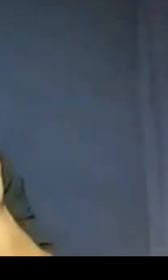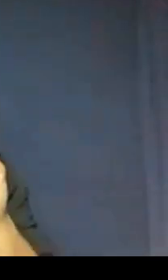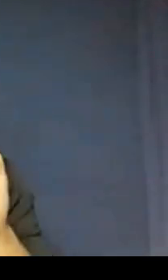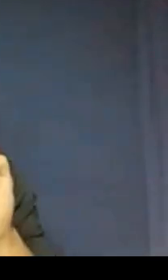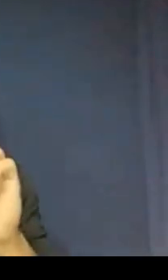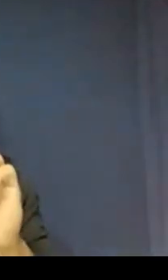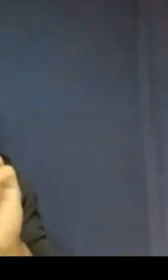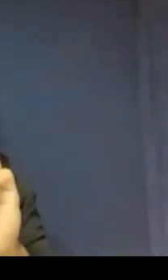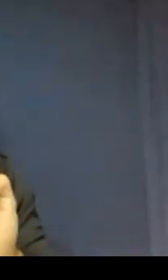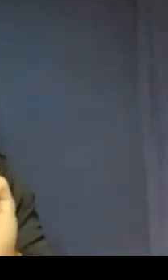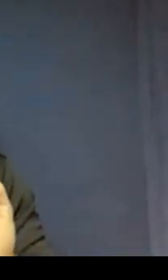We lost sound.